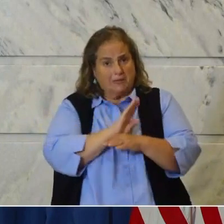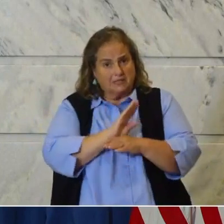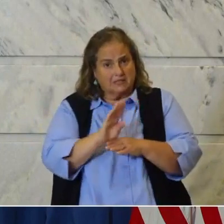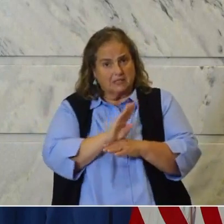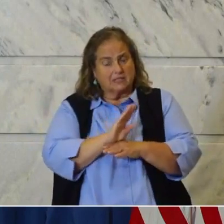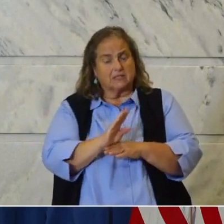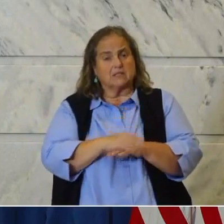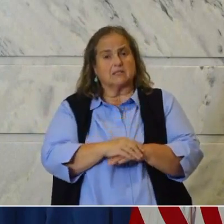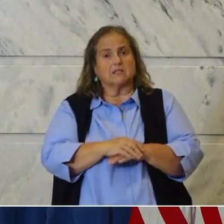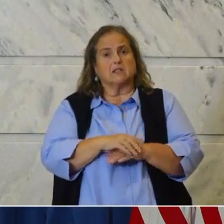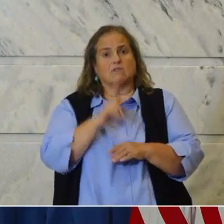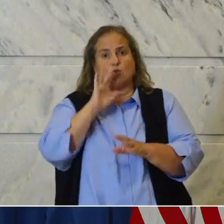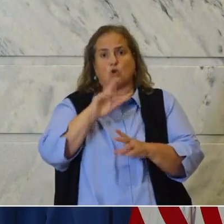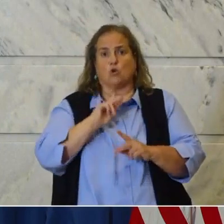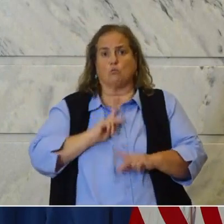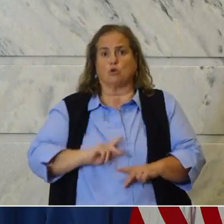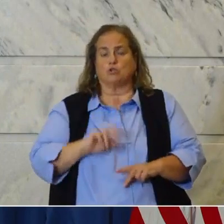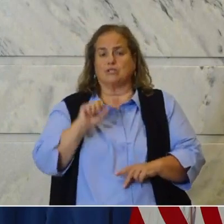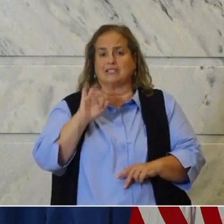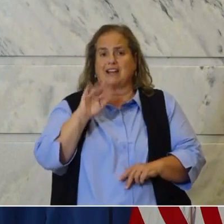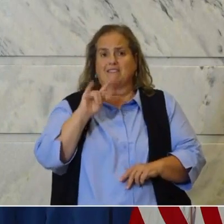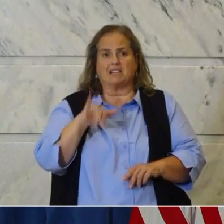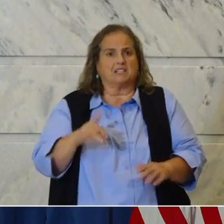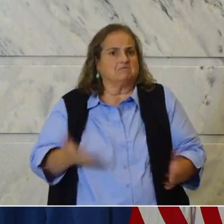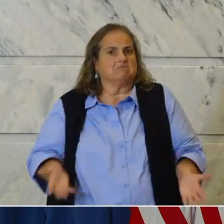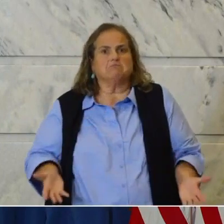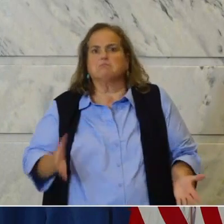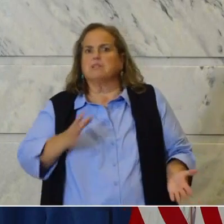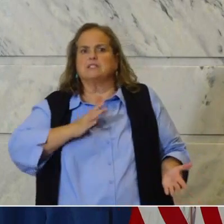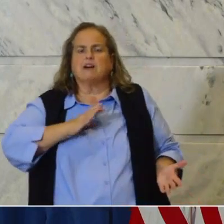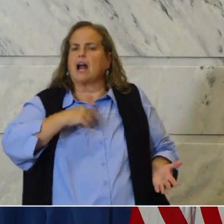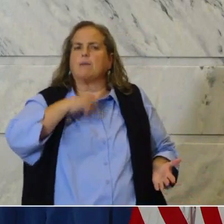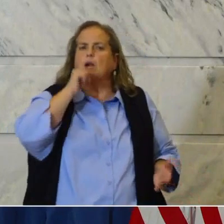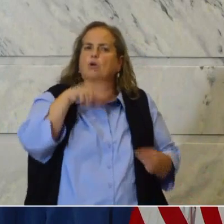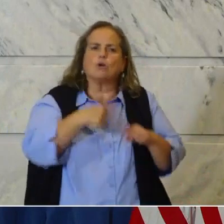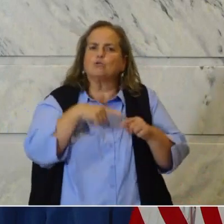their personal safety, I never want to tell people not toe not to do that. So